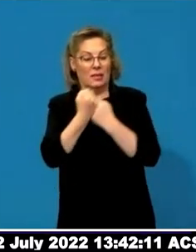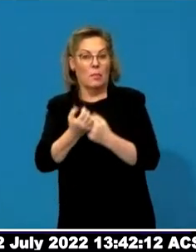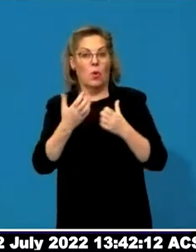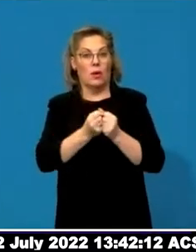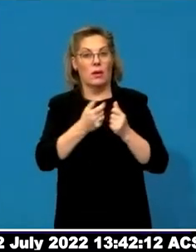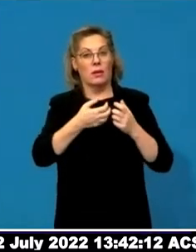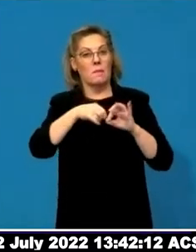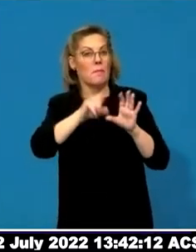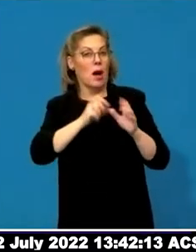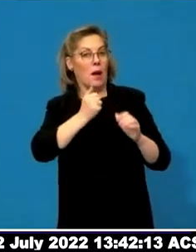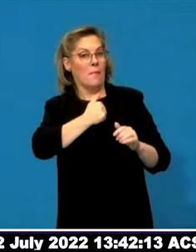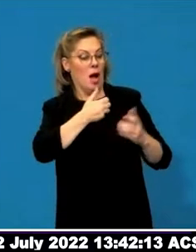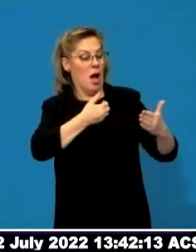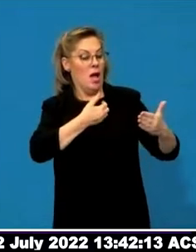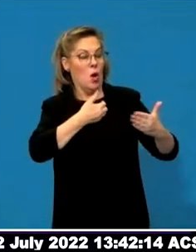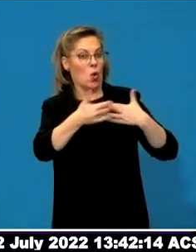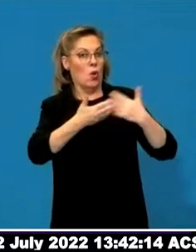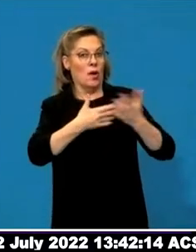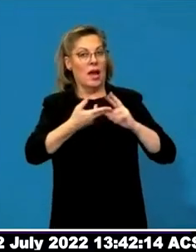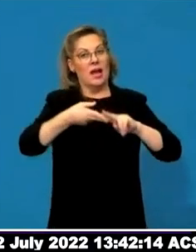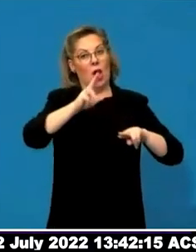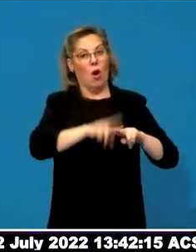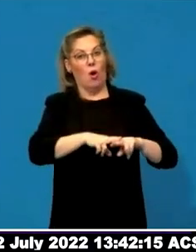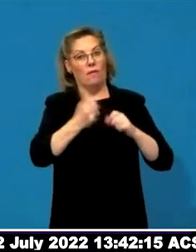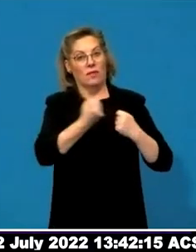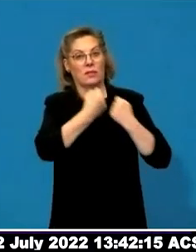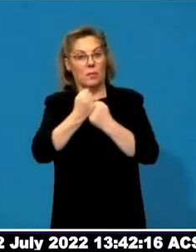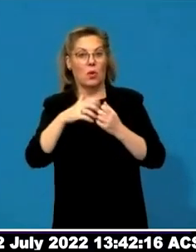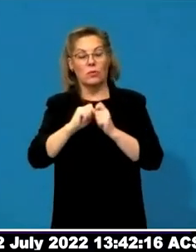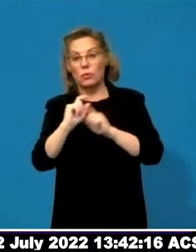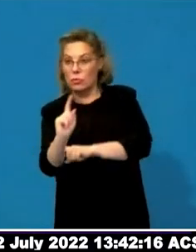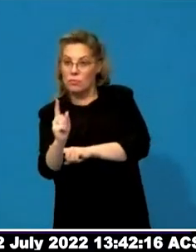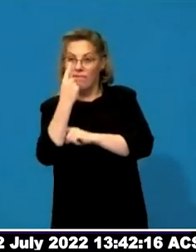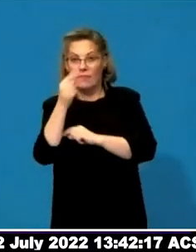to engage a culturally and linguistically appropriate person to assist me."